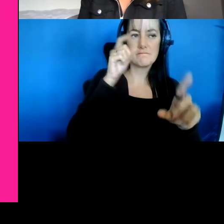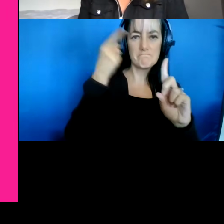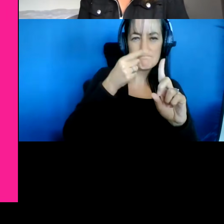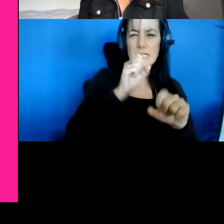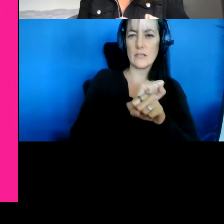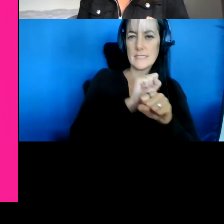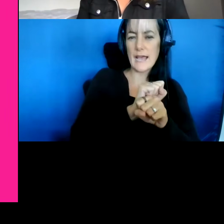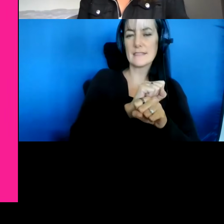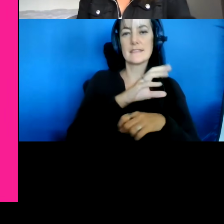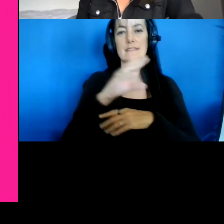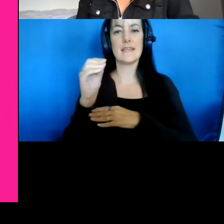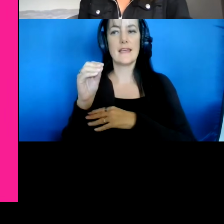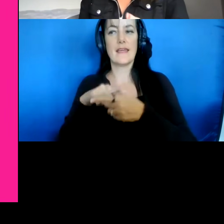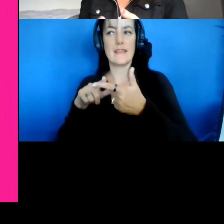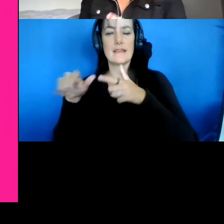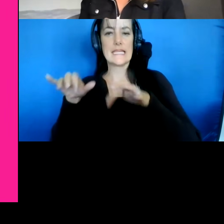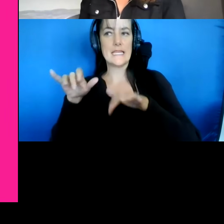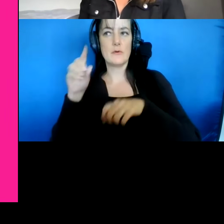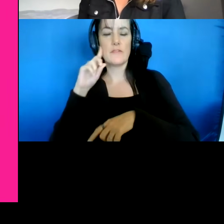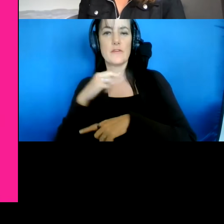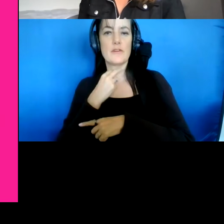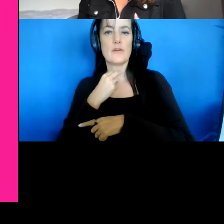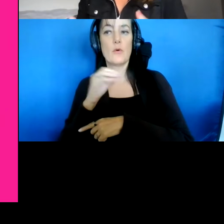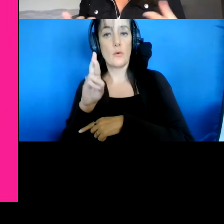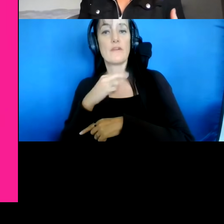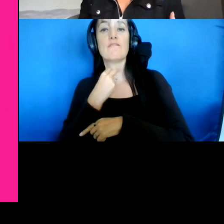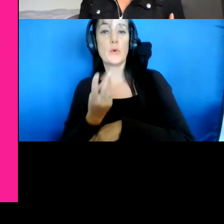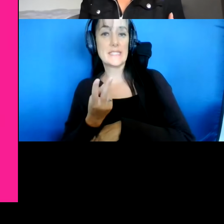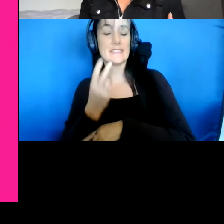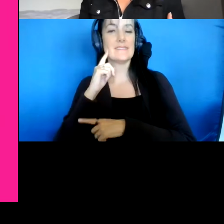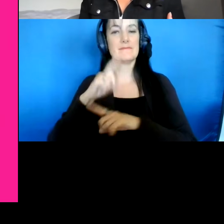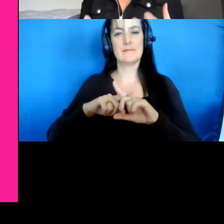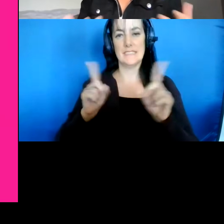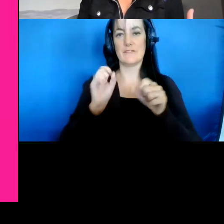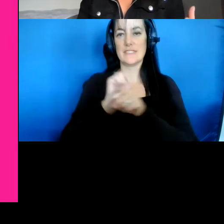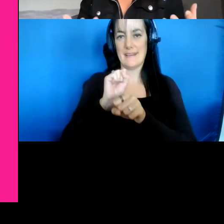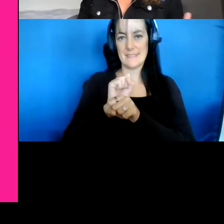voice diction software for other type of tasks. The other thing that is interesting to think